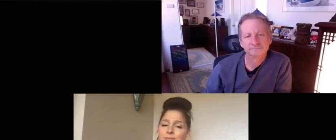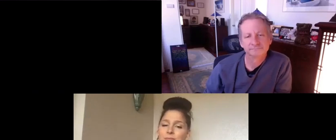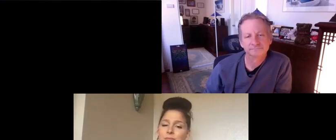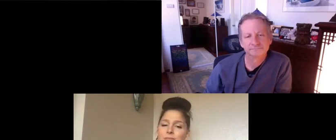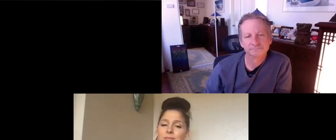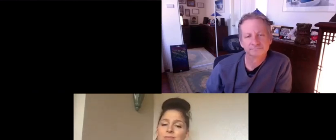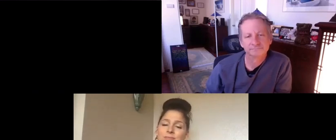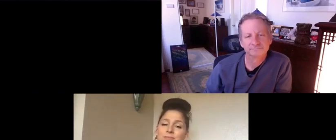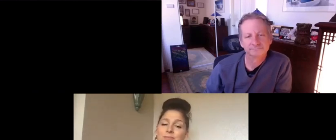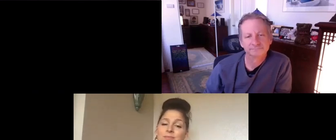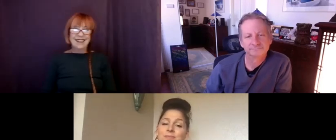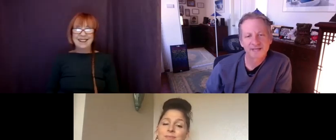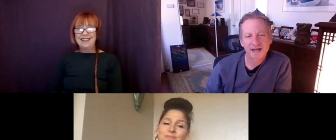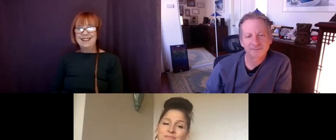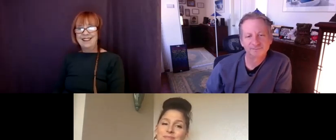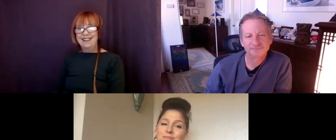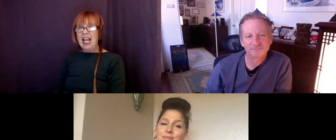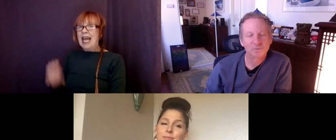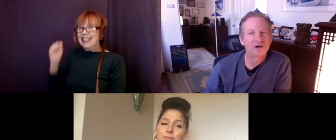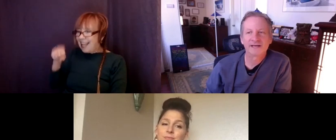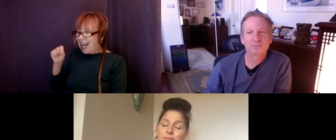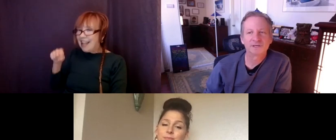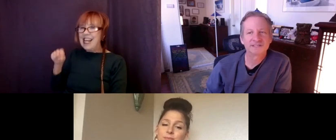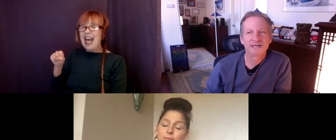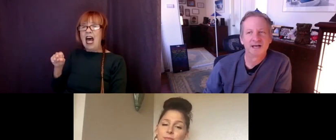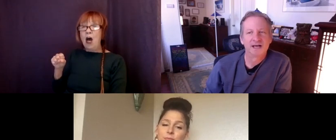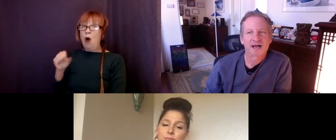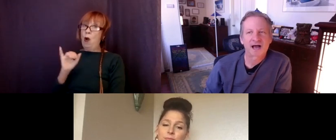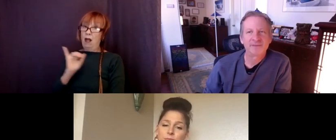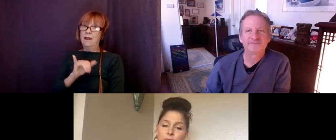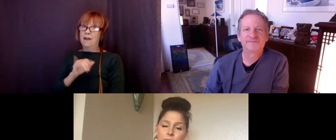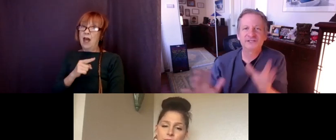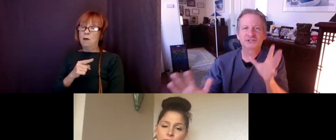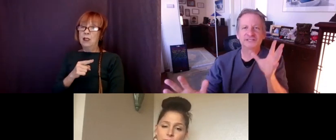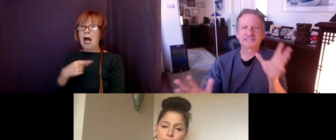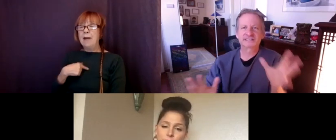DAVID - Yeah, well it was, I mean visually stunning,